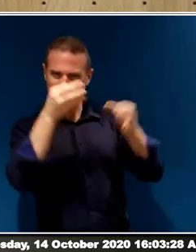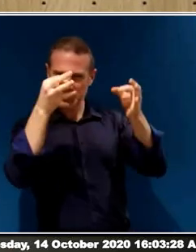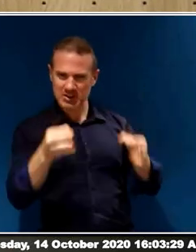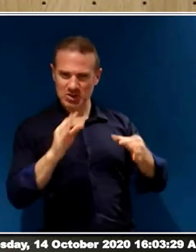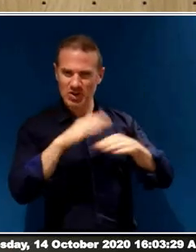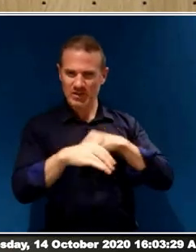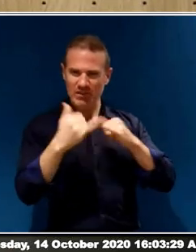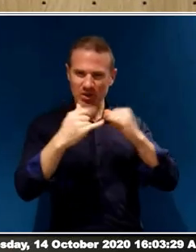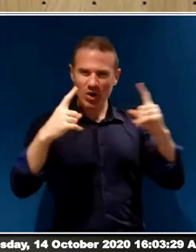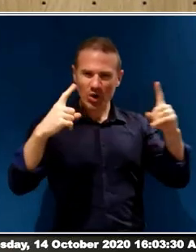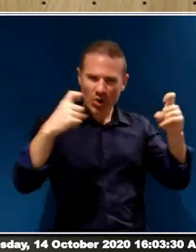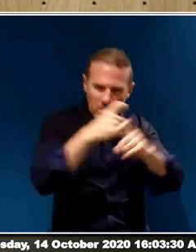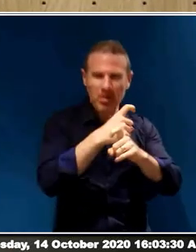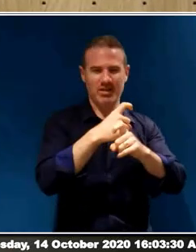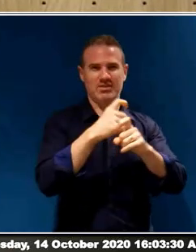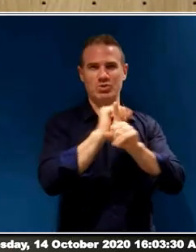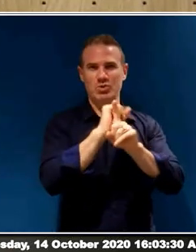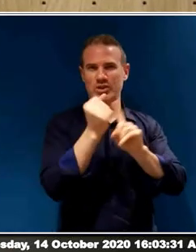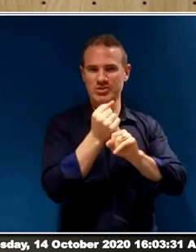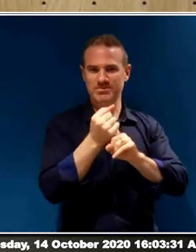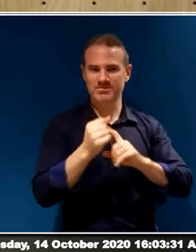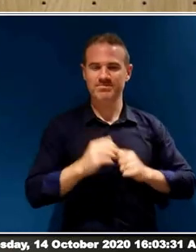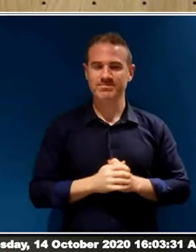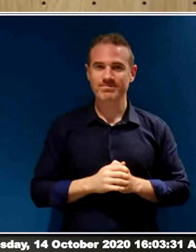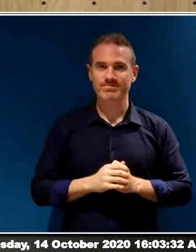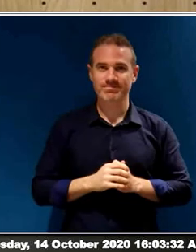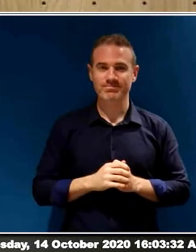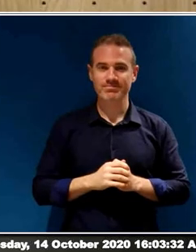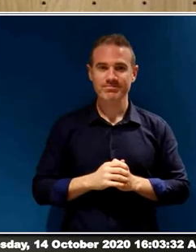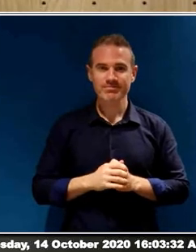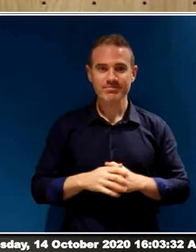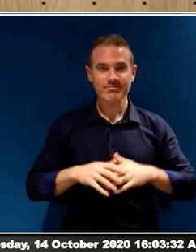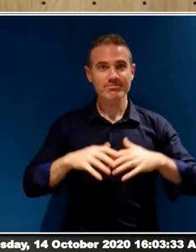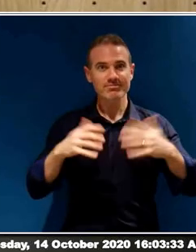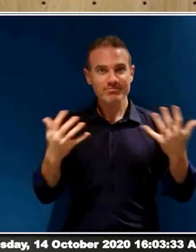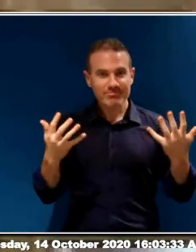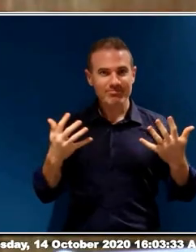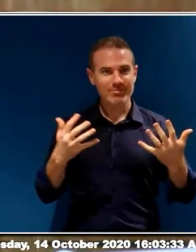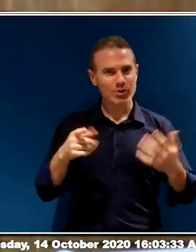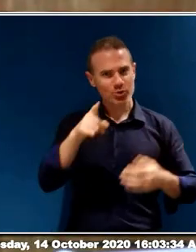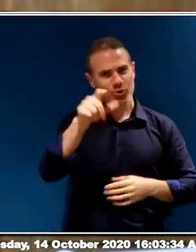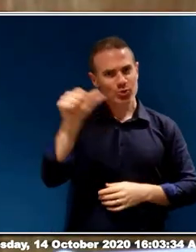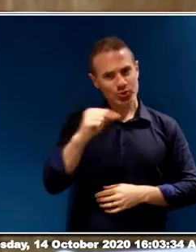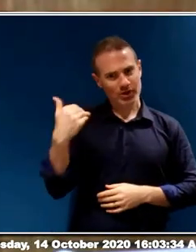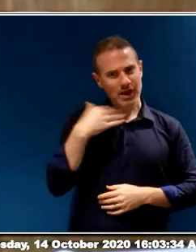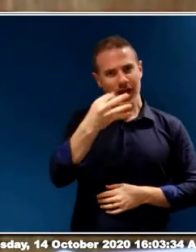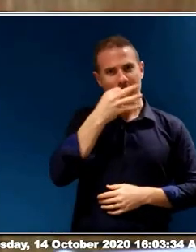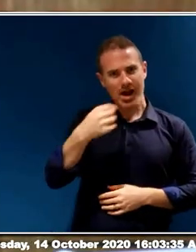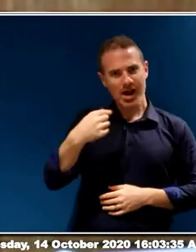If you had asked me I could have told you and saved you eight years. I wish I had done that, I assure you.